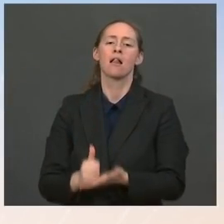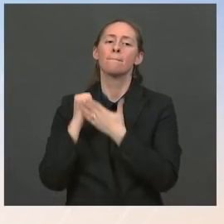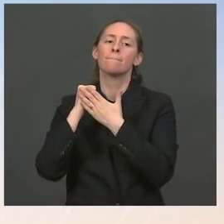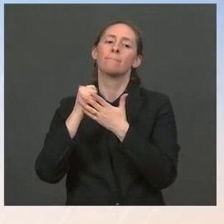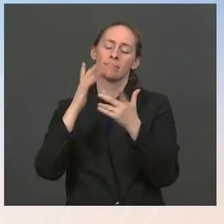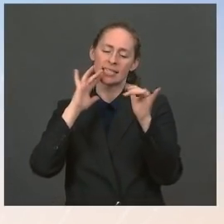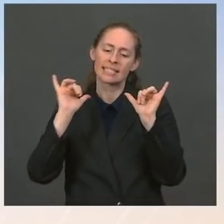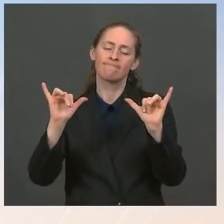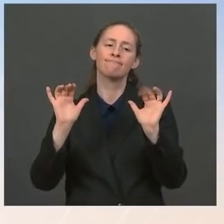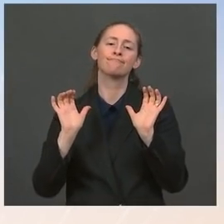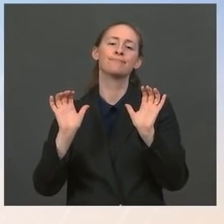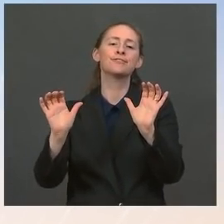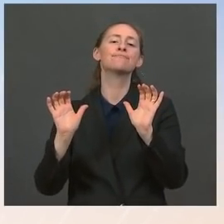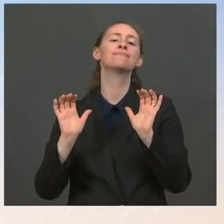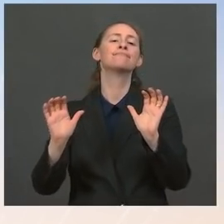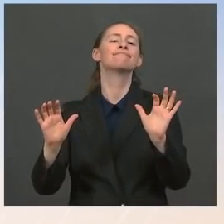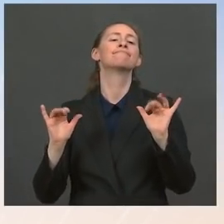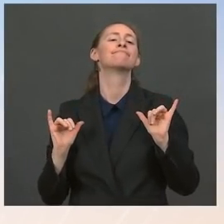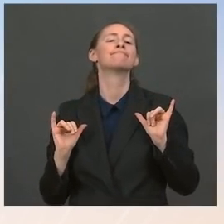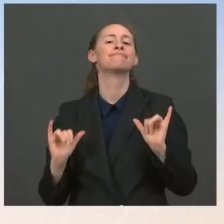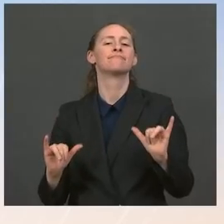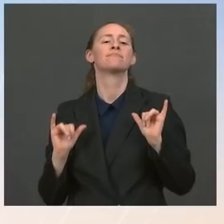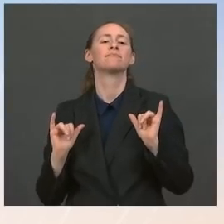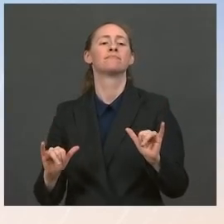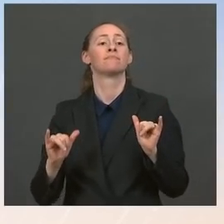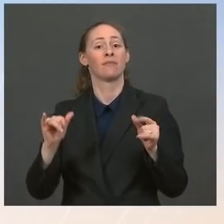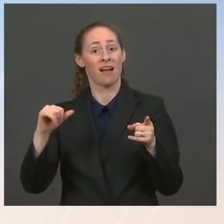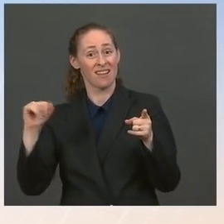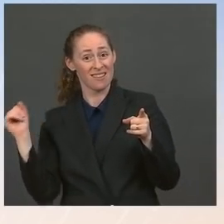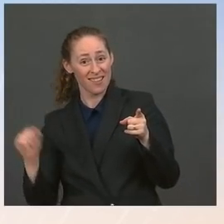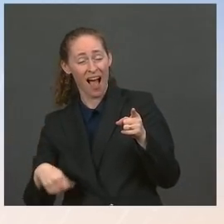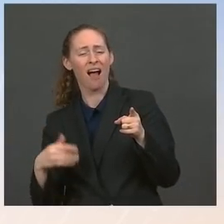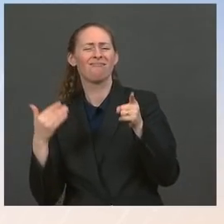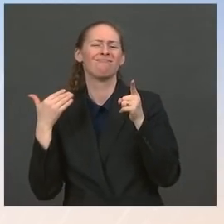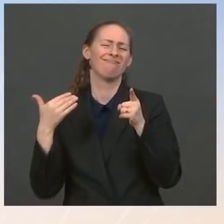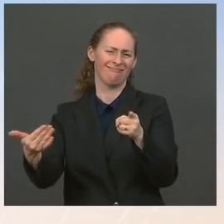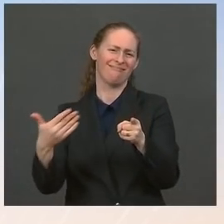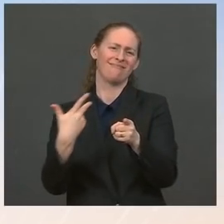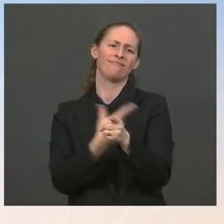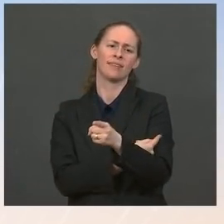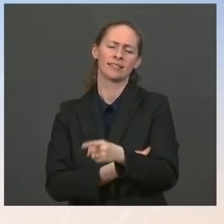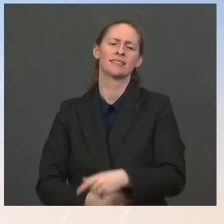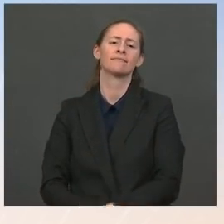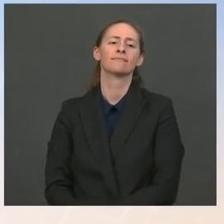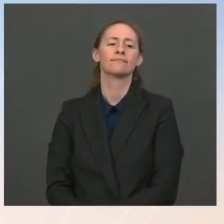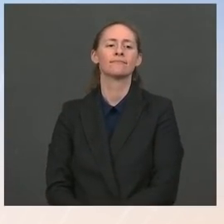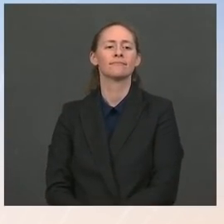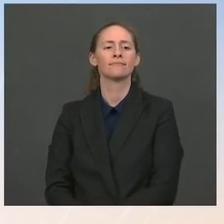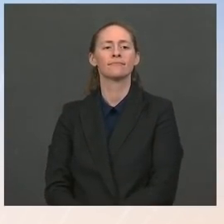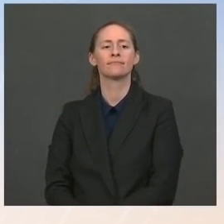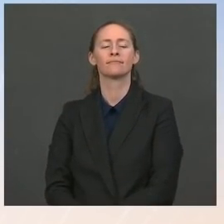that we get as many people vaccinated. It is -- it is so important to get this pandemic behind us